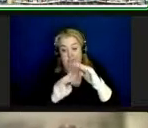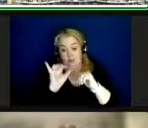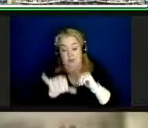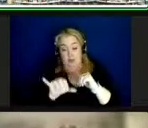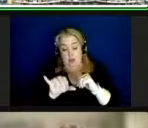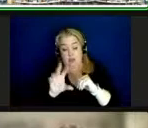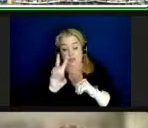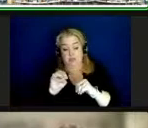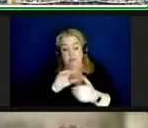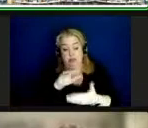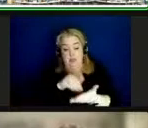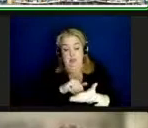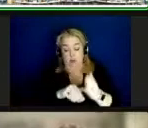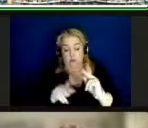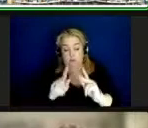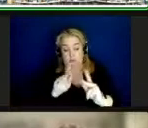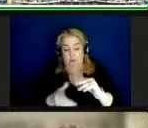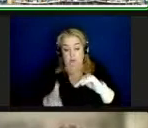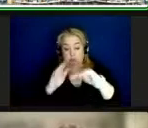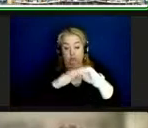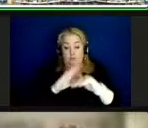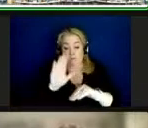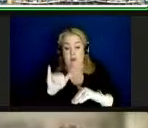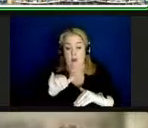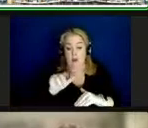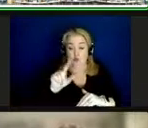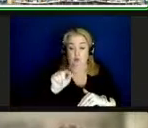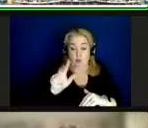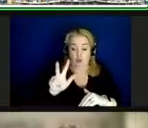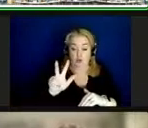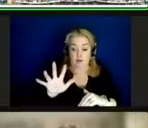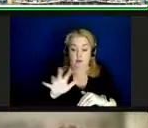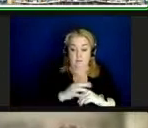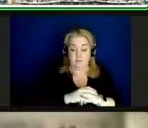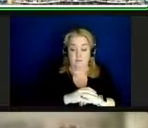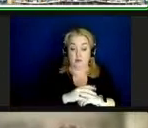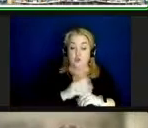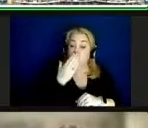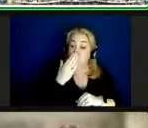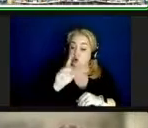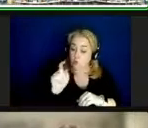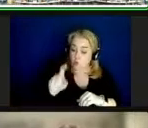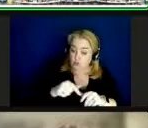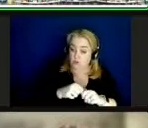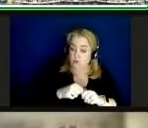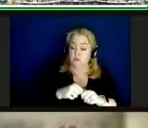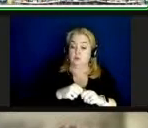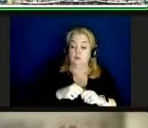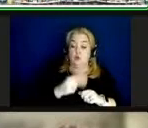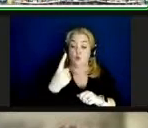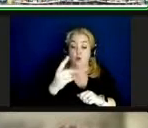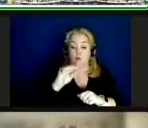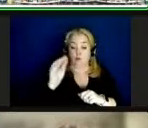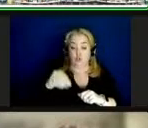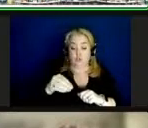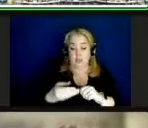2020, OUR STAFF STILL